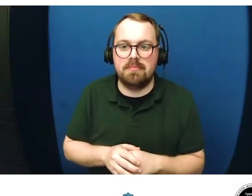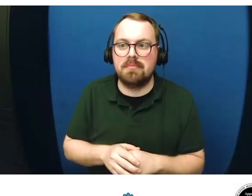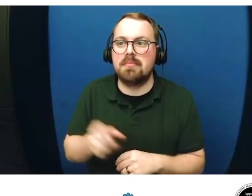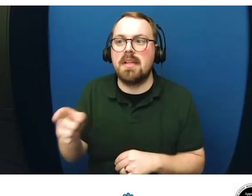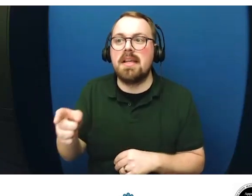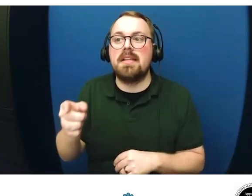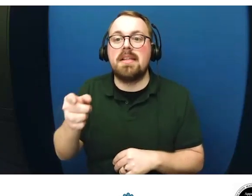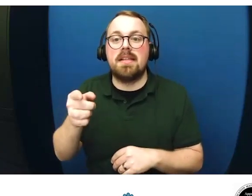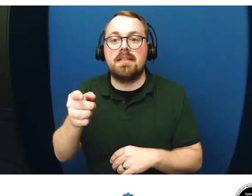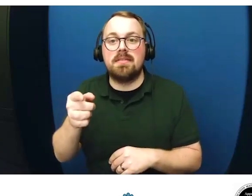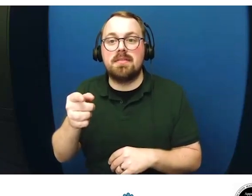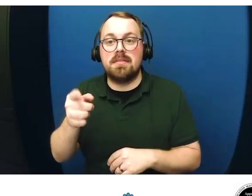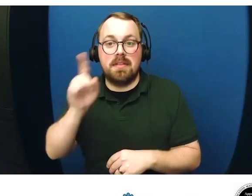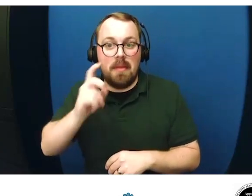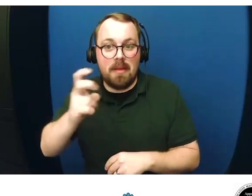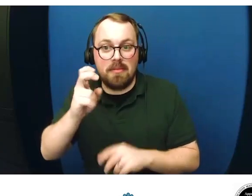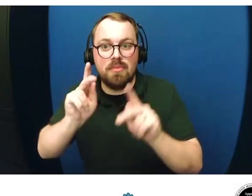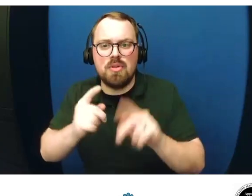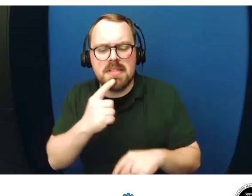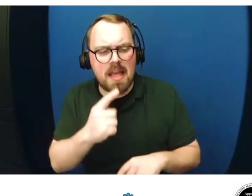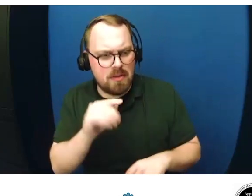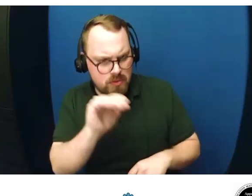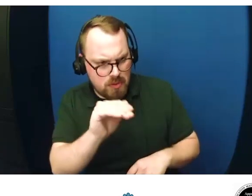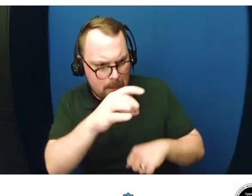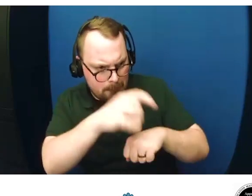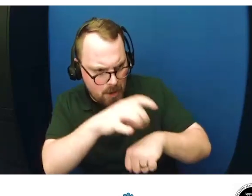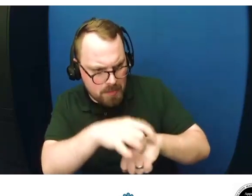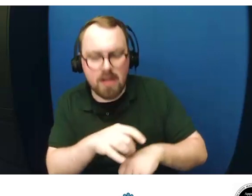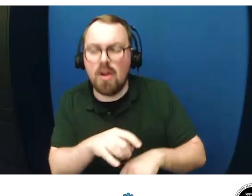he would say, "'Pumpkin', they would tell him where it is.